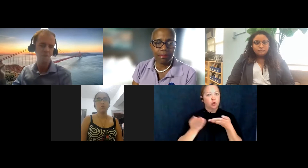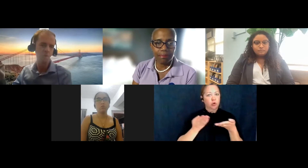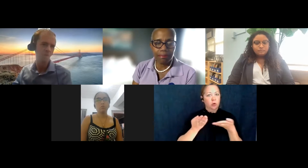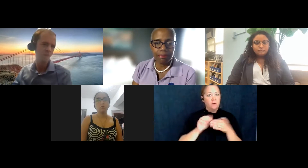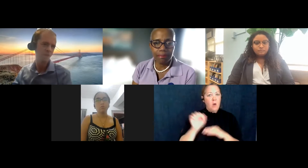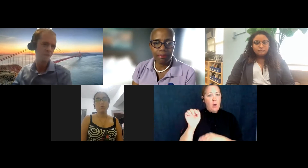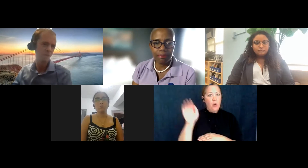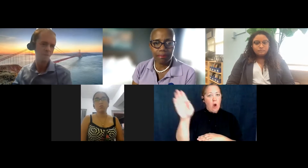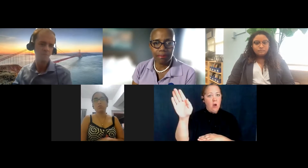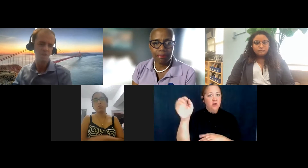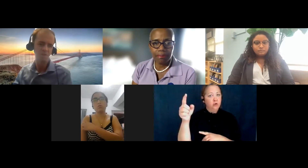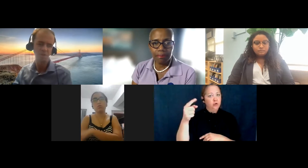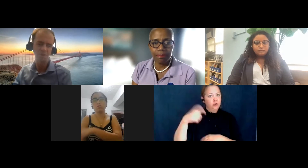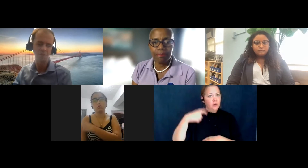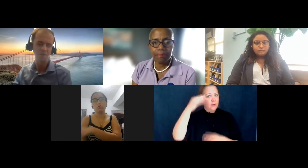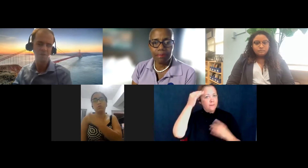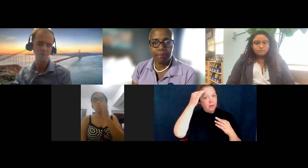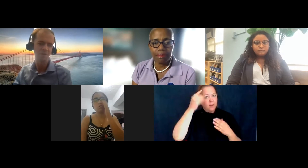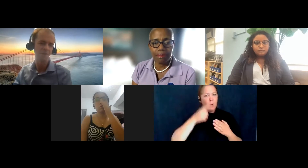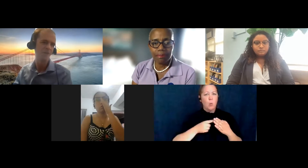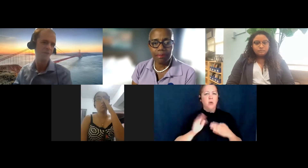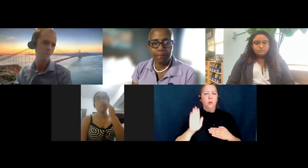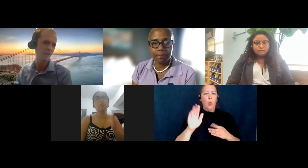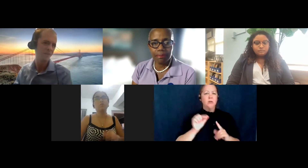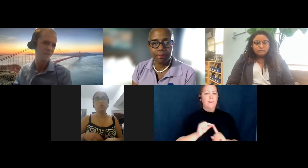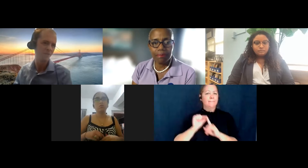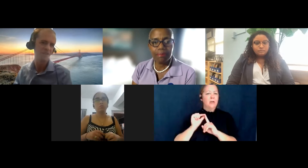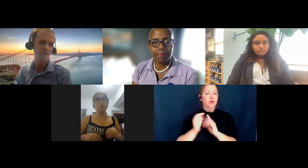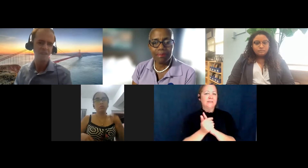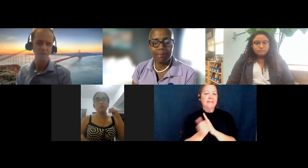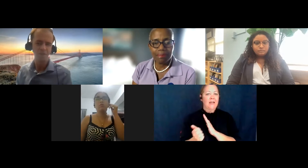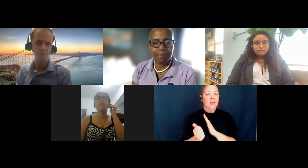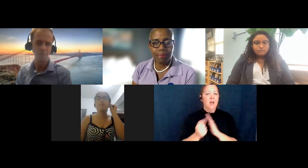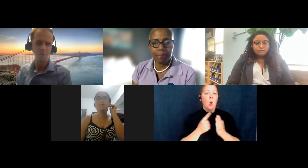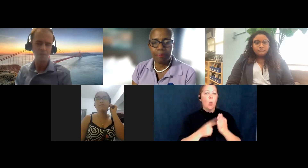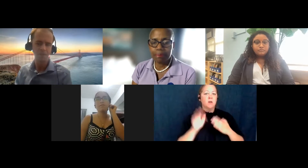your program, what is your special skill for your superpower that you can share with other places.